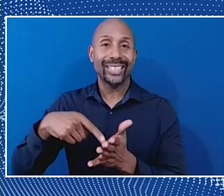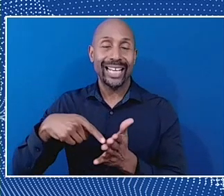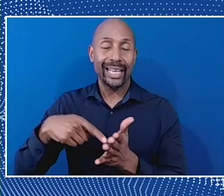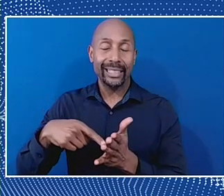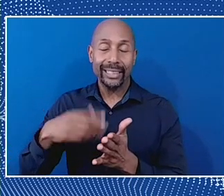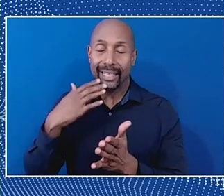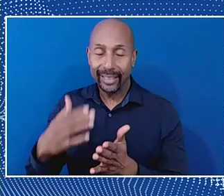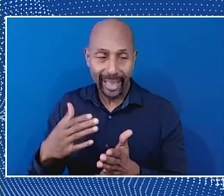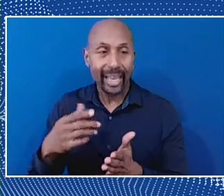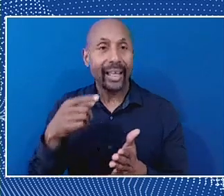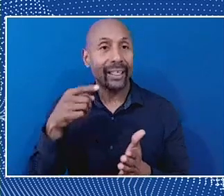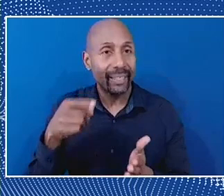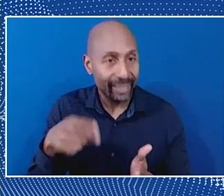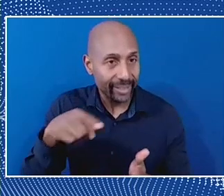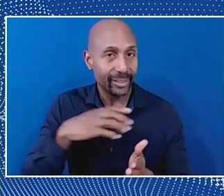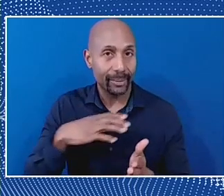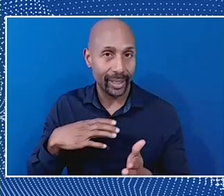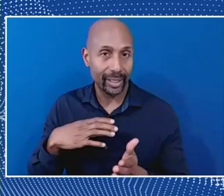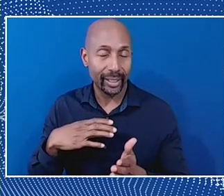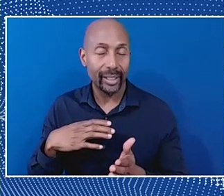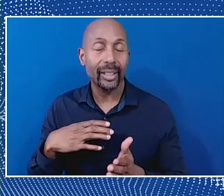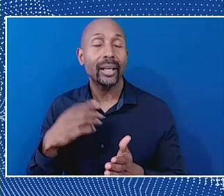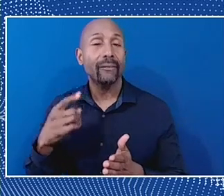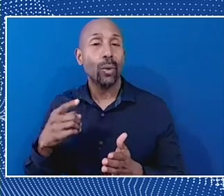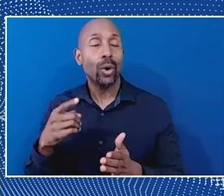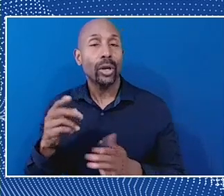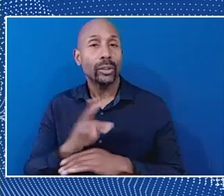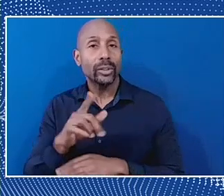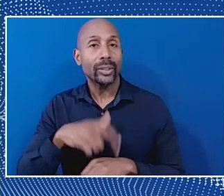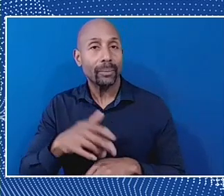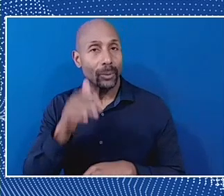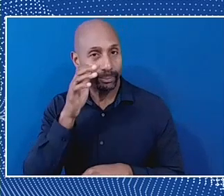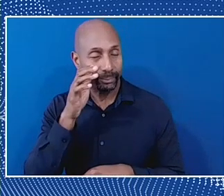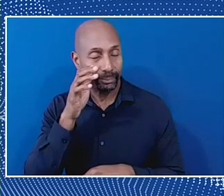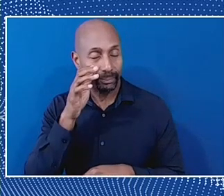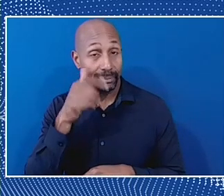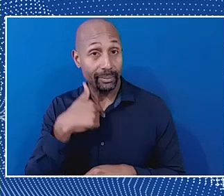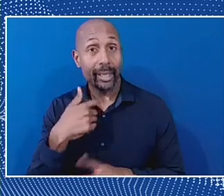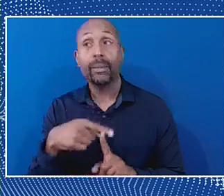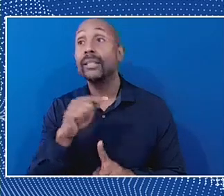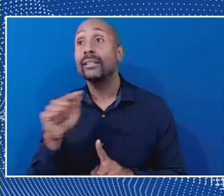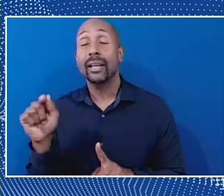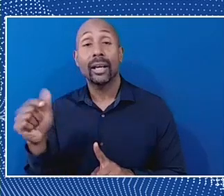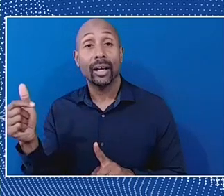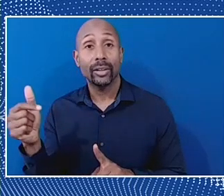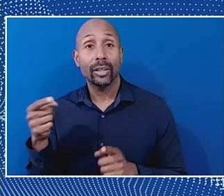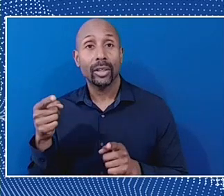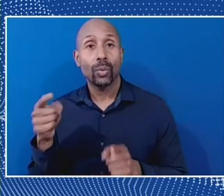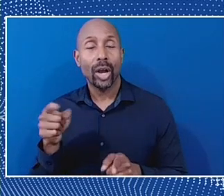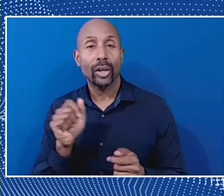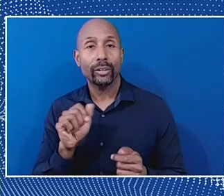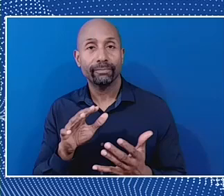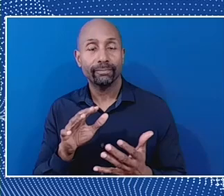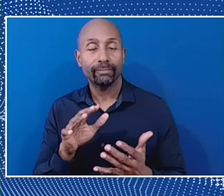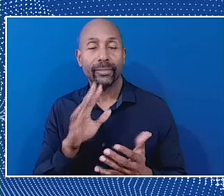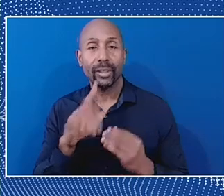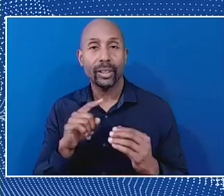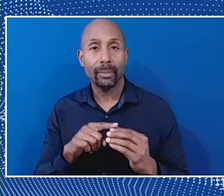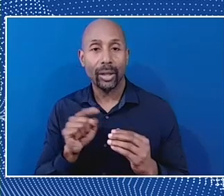among others as you work with the purpose to establish a rule related to the modification, waiver or compromise in